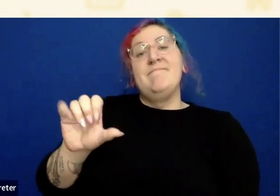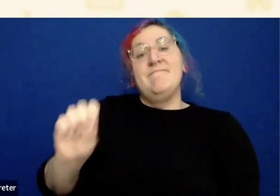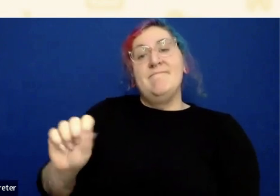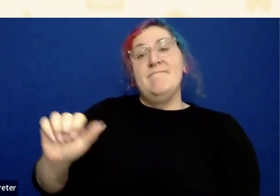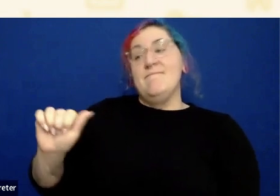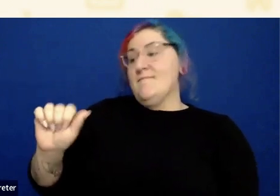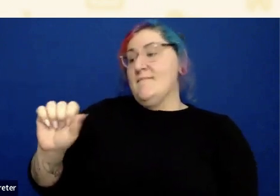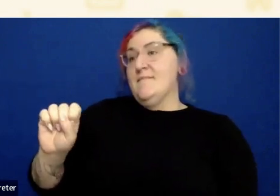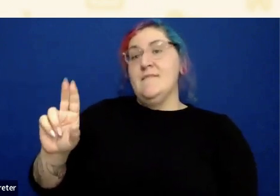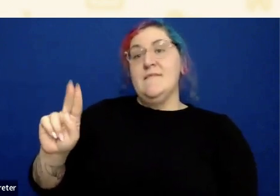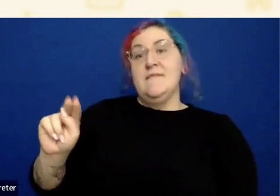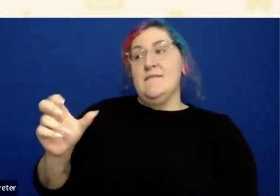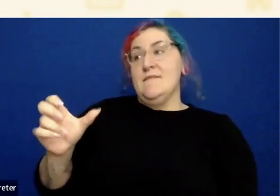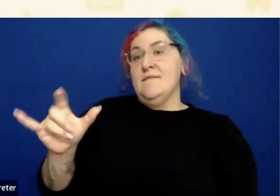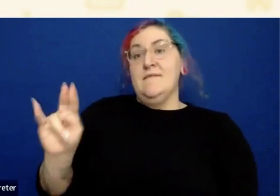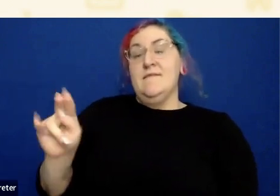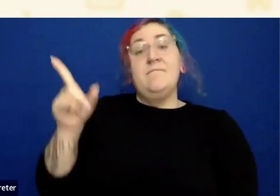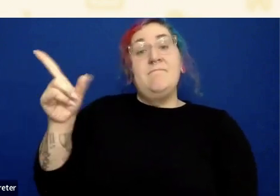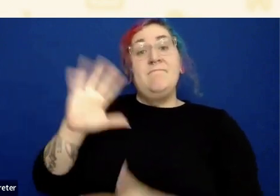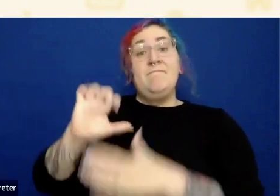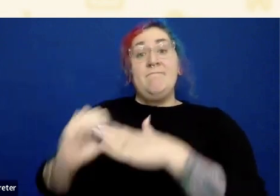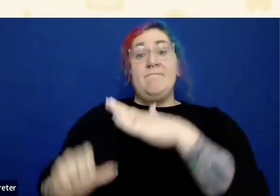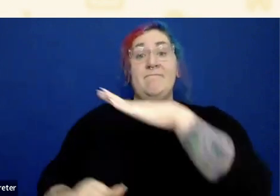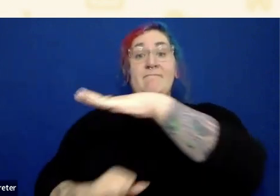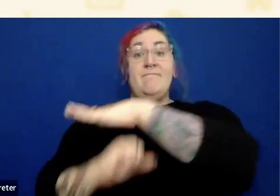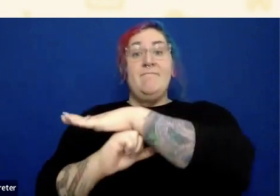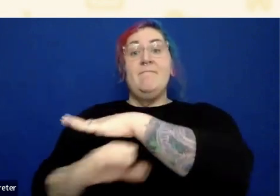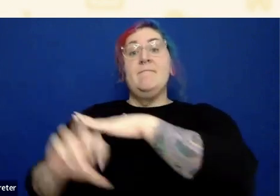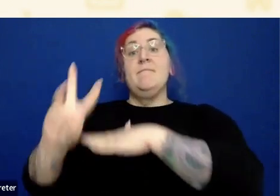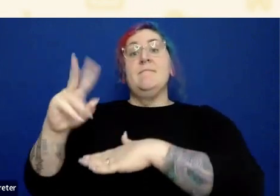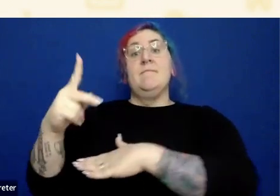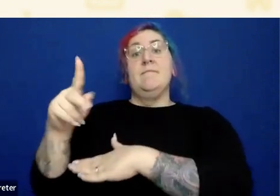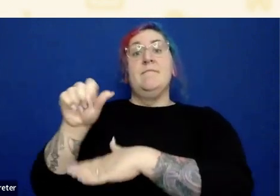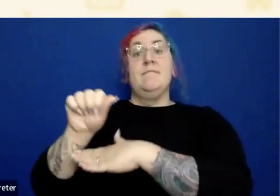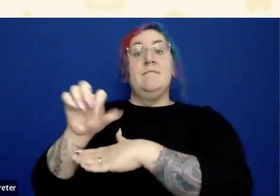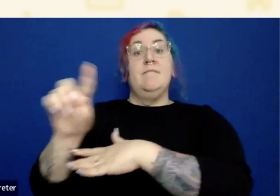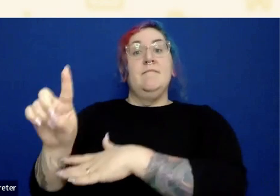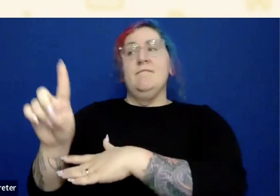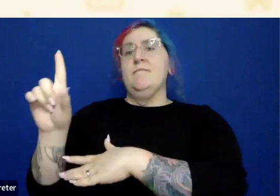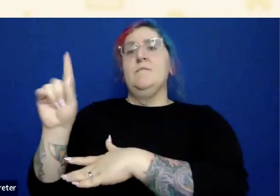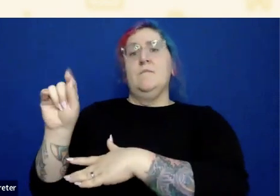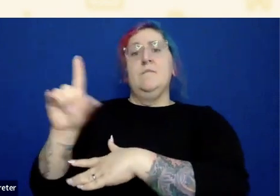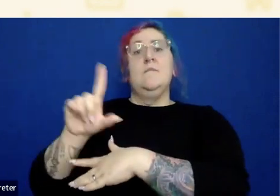which is an event dedicated to learning about digital access and inclusion about people with disabilities.